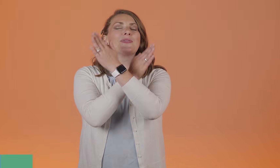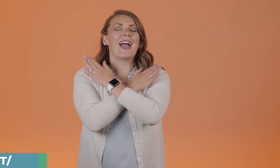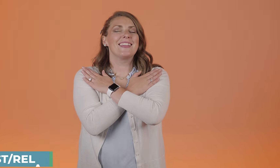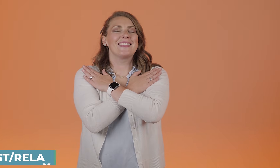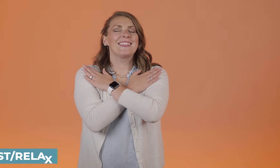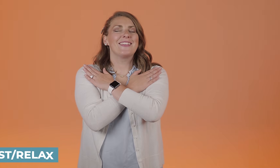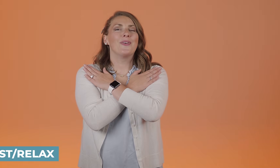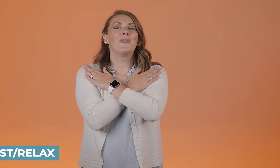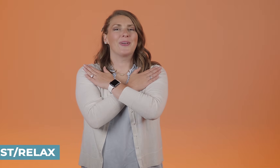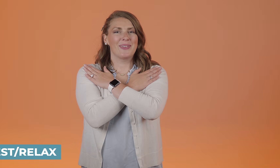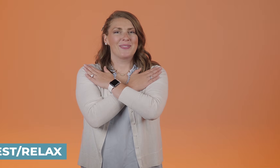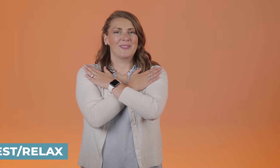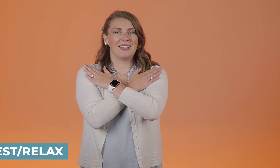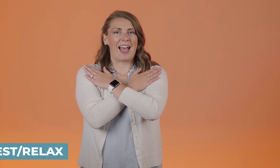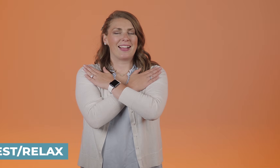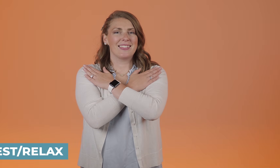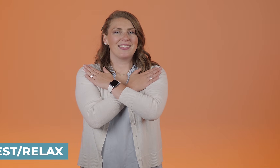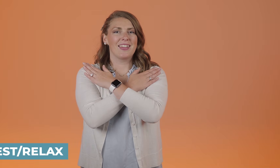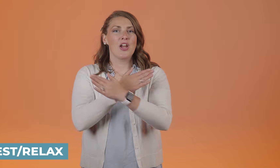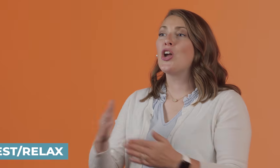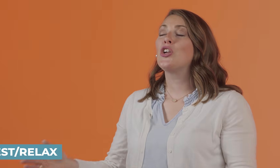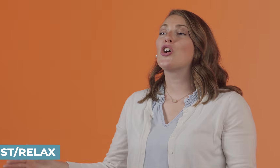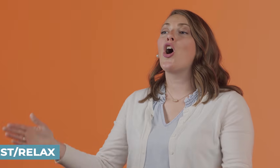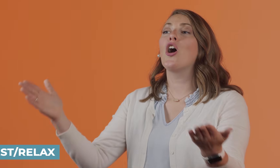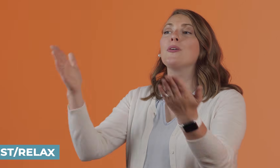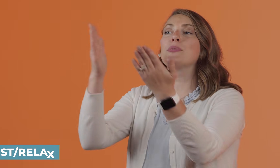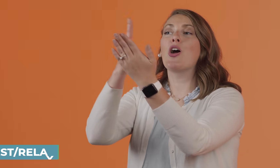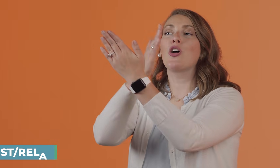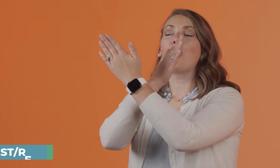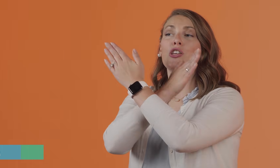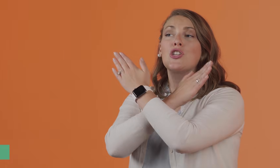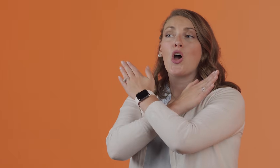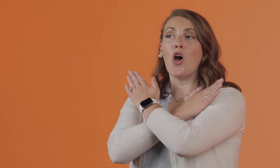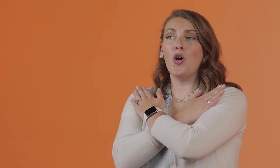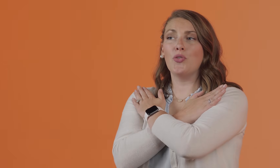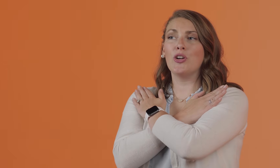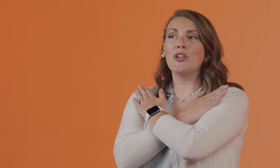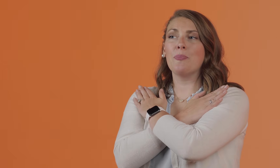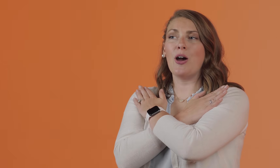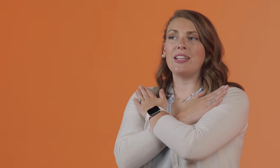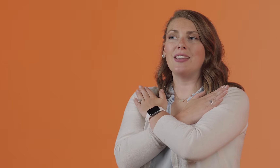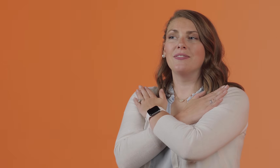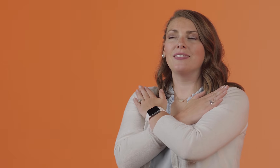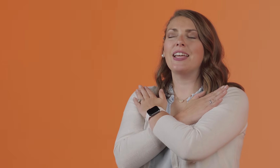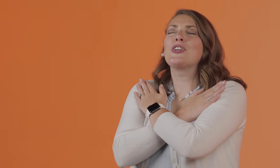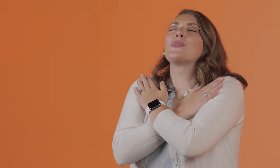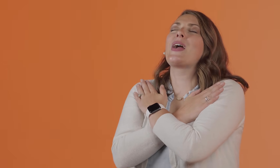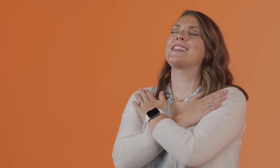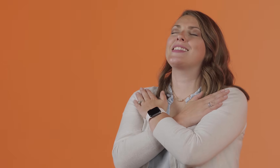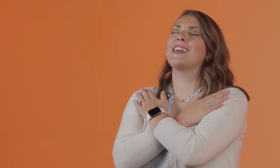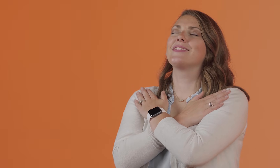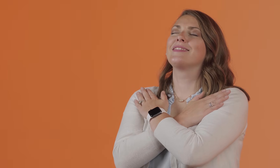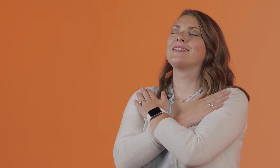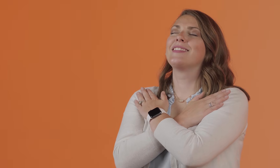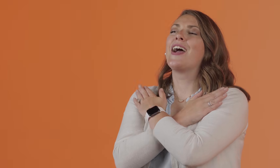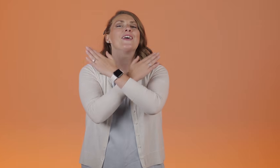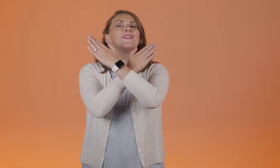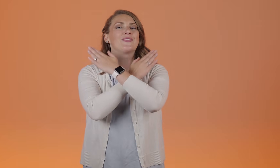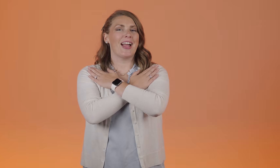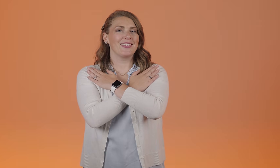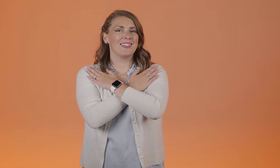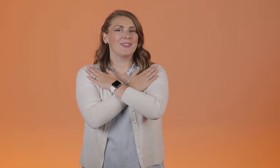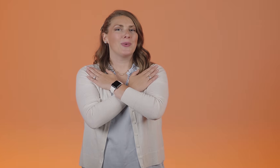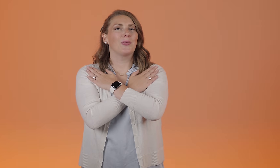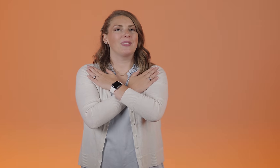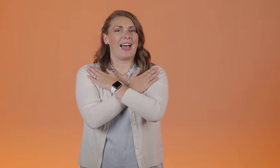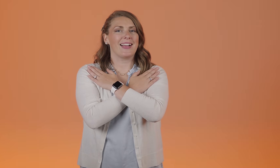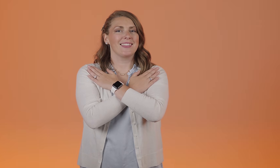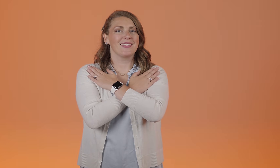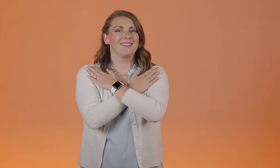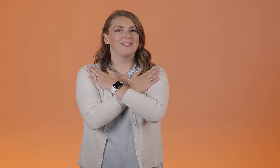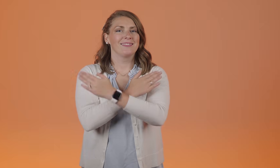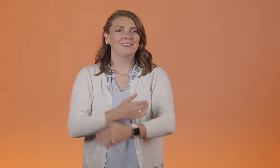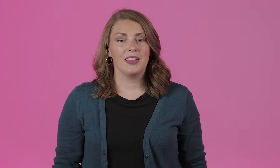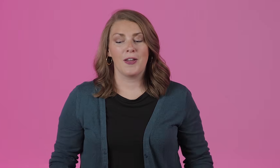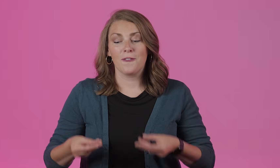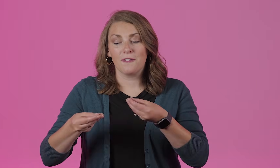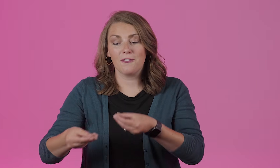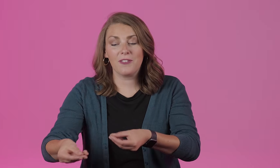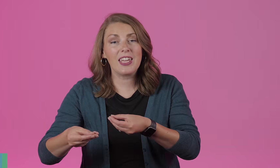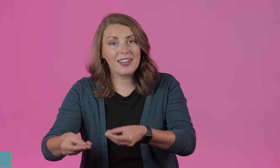'Rest or relax,' your arms are crossed over your body like you're resting 'rest or relax.' 'Feed,